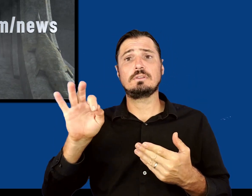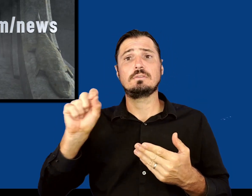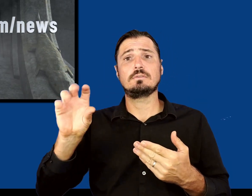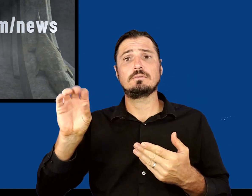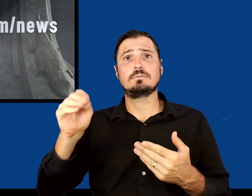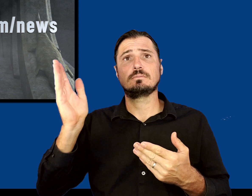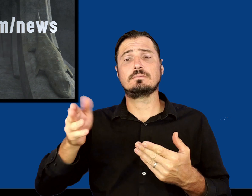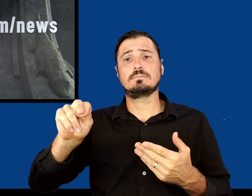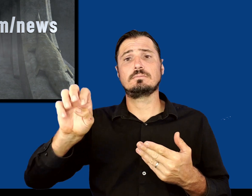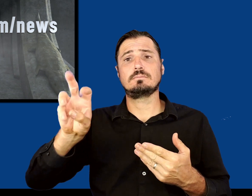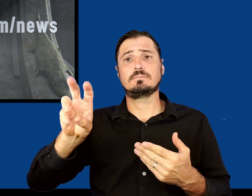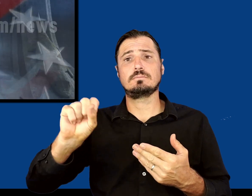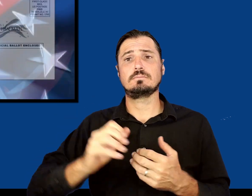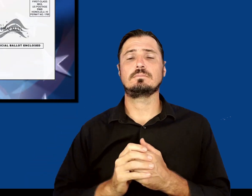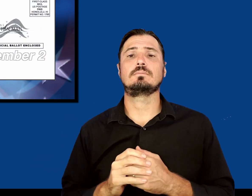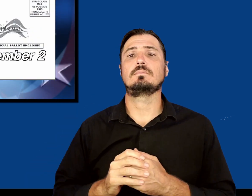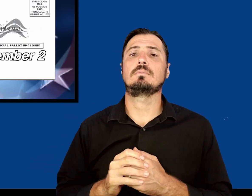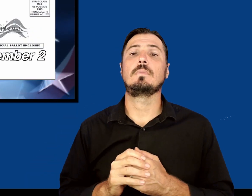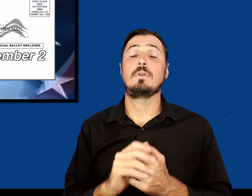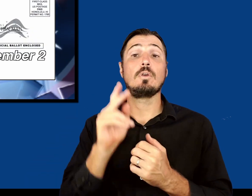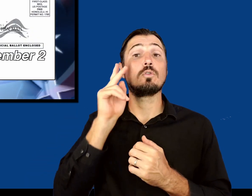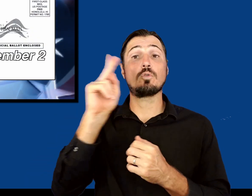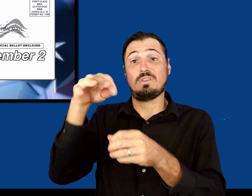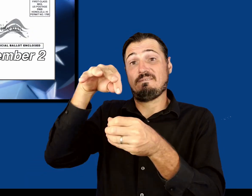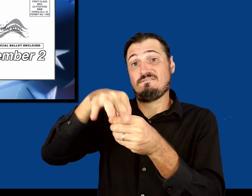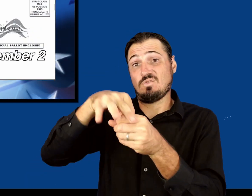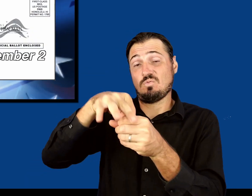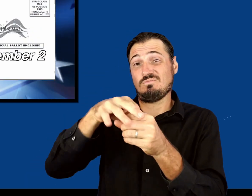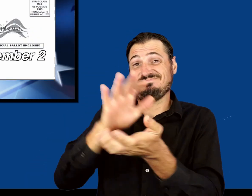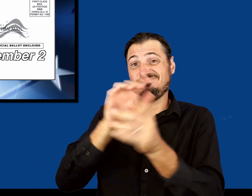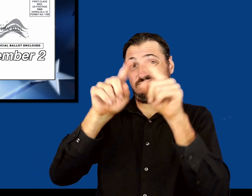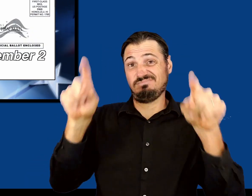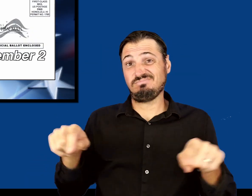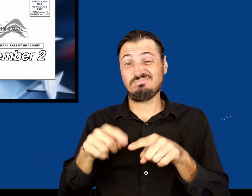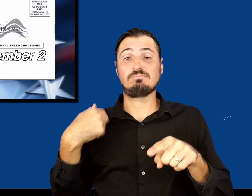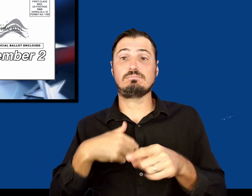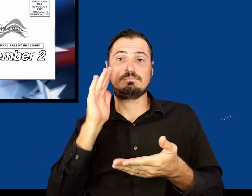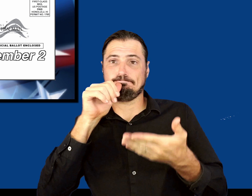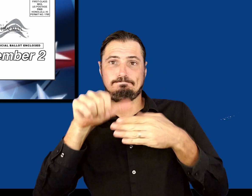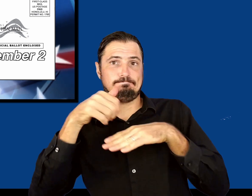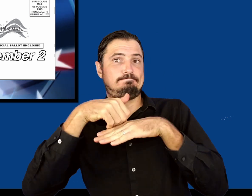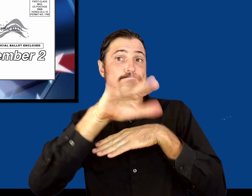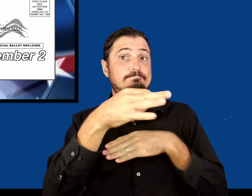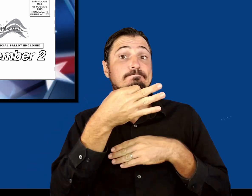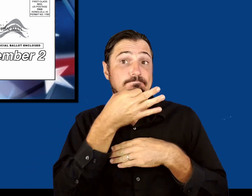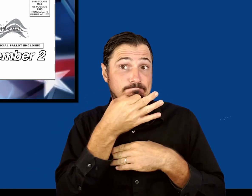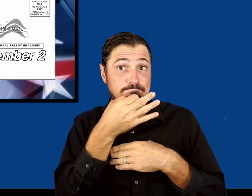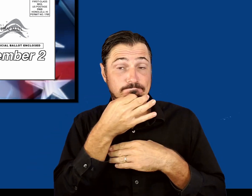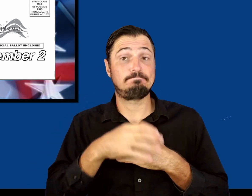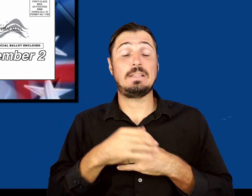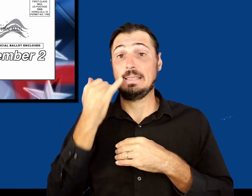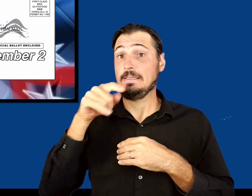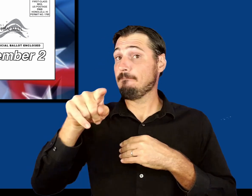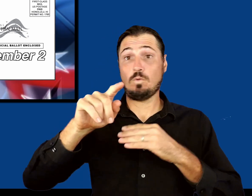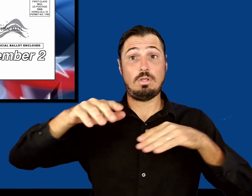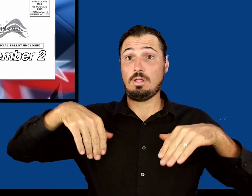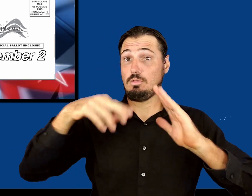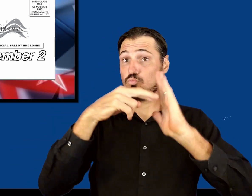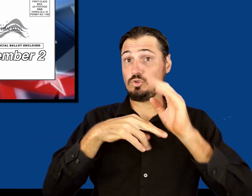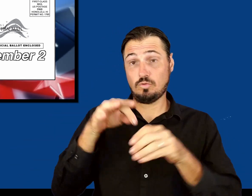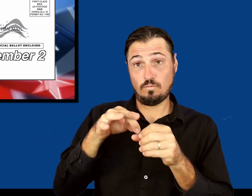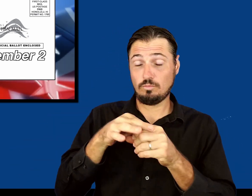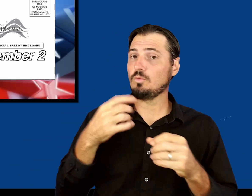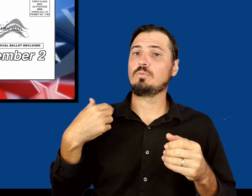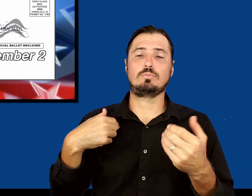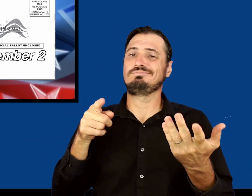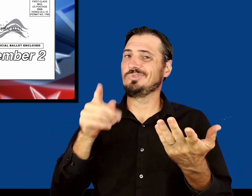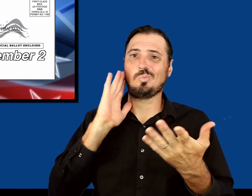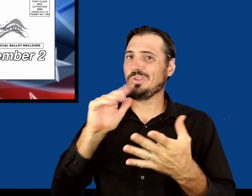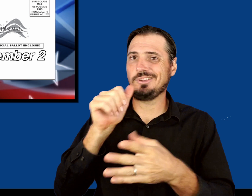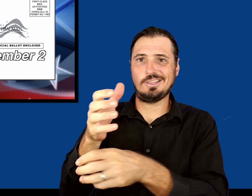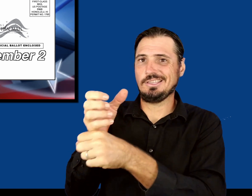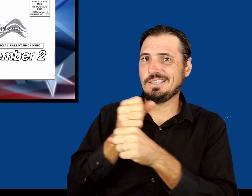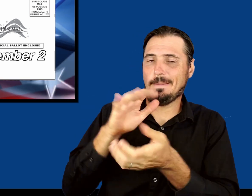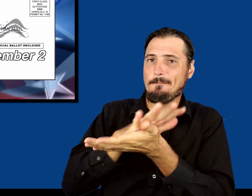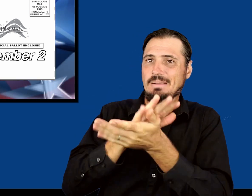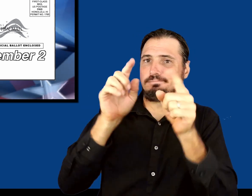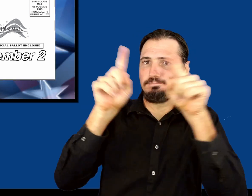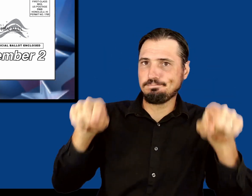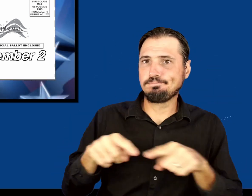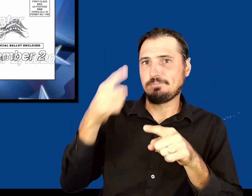Kaua`i’s General Election ballots are going in the mail starting today. If you are not yet registered to vote, you won’t get a mailed ballot, but you can still register and vote in this election up to and